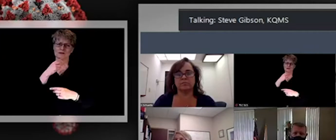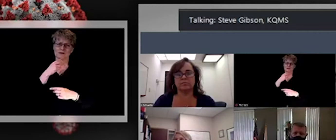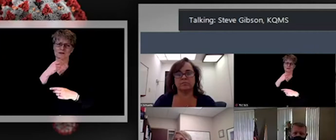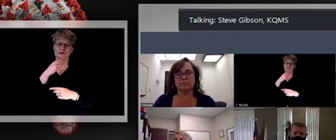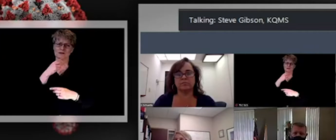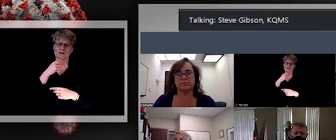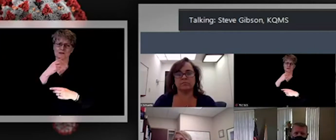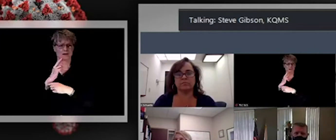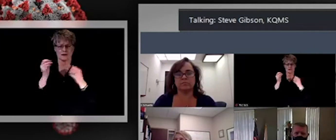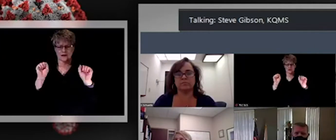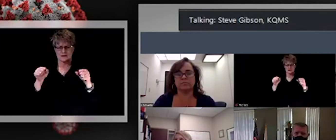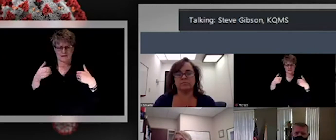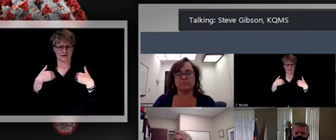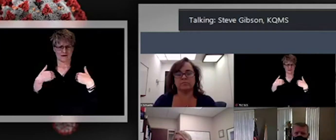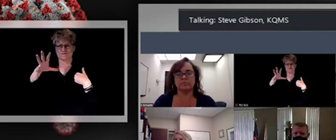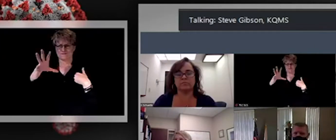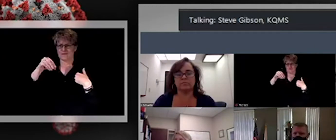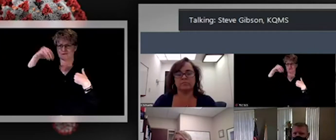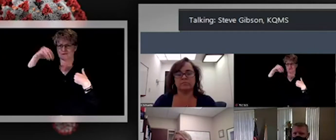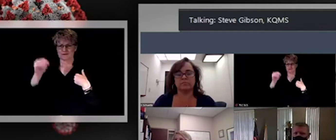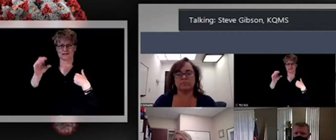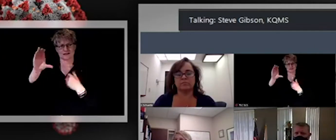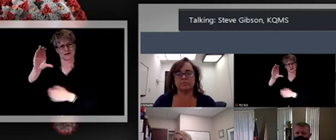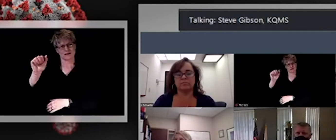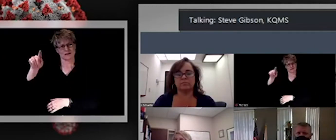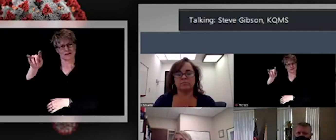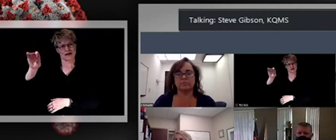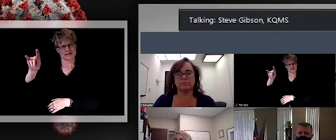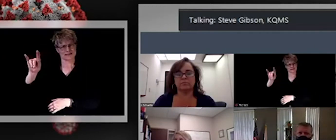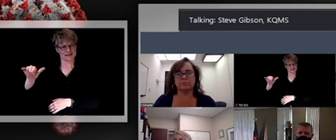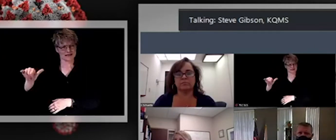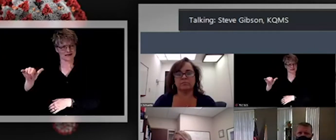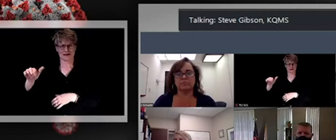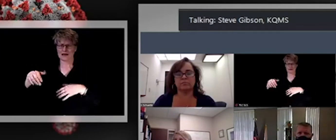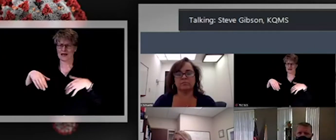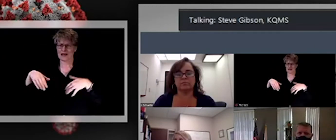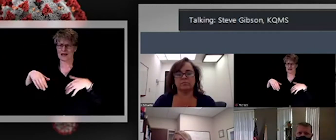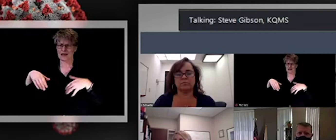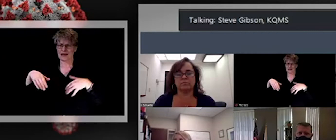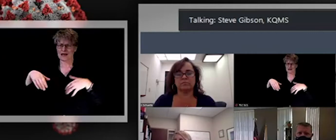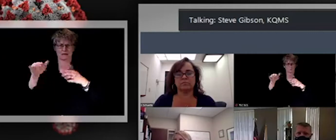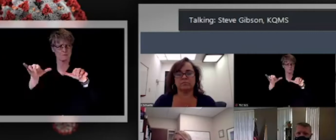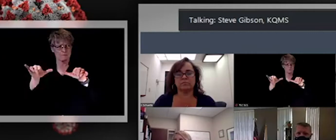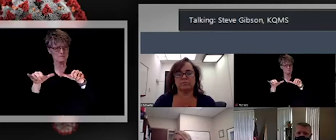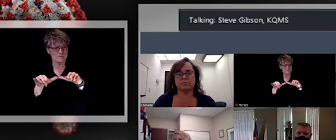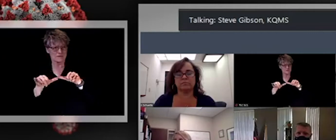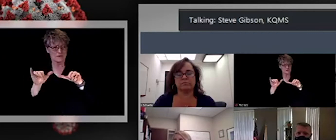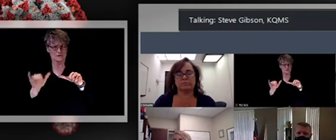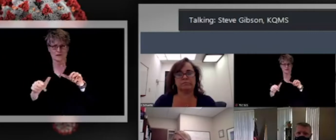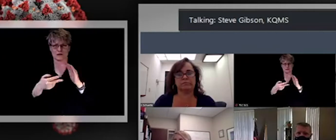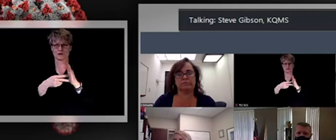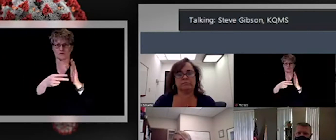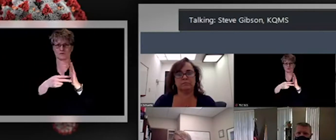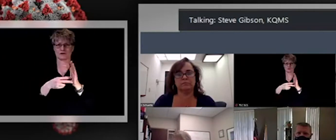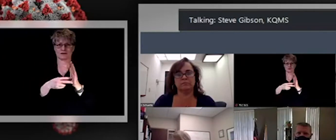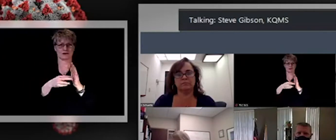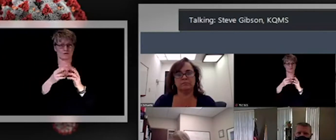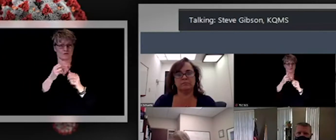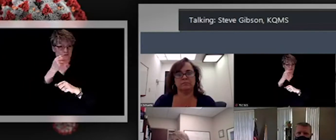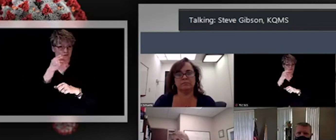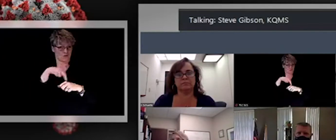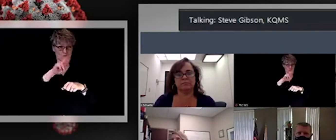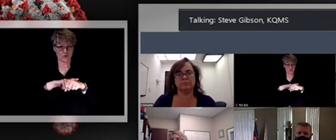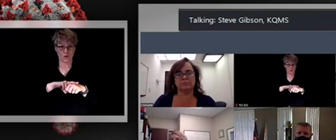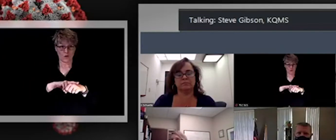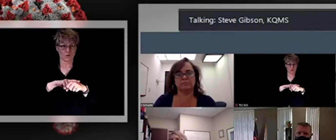benchmark be their usual seating or would it be like the fire marshal maximum capacity.